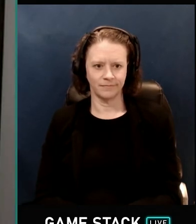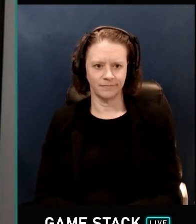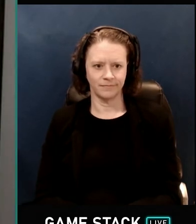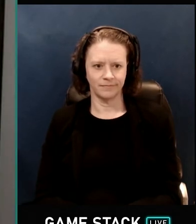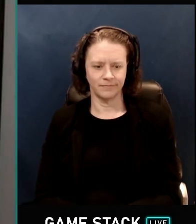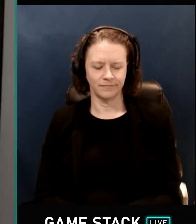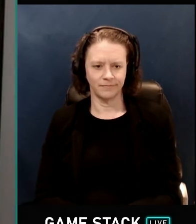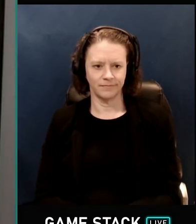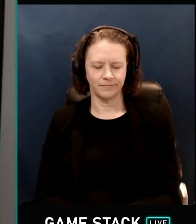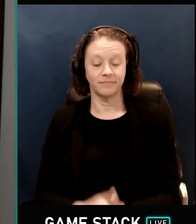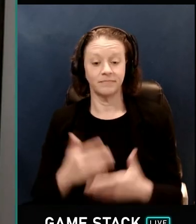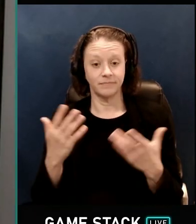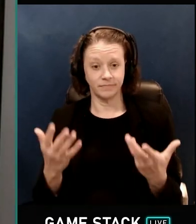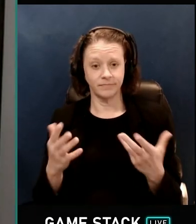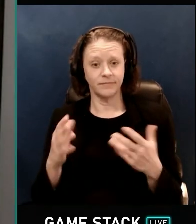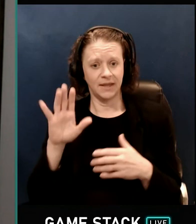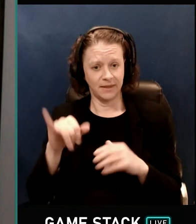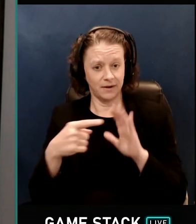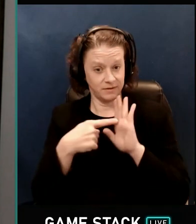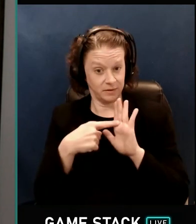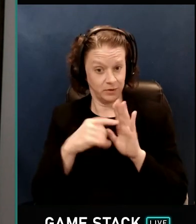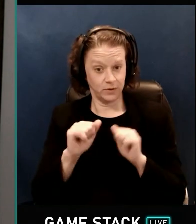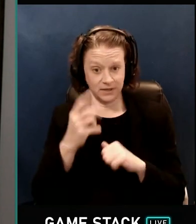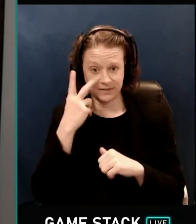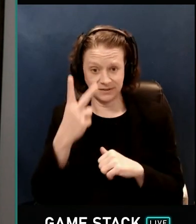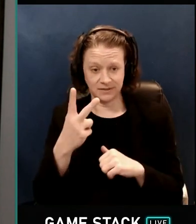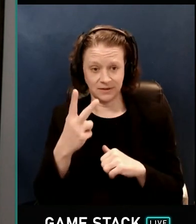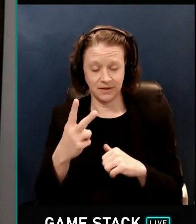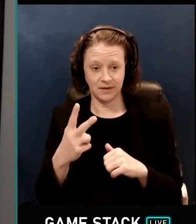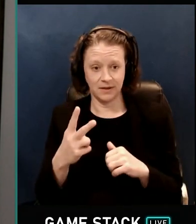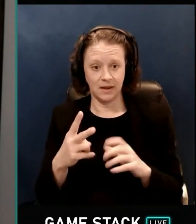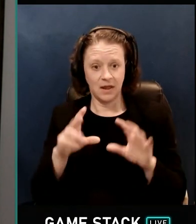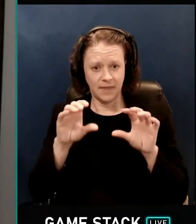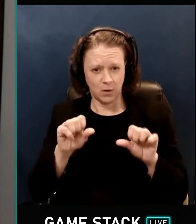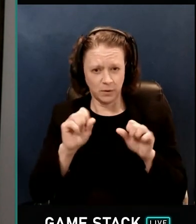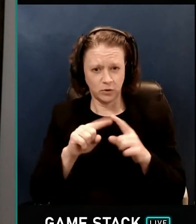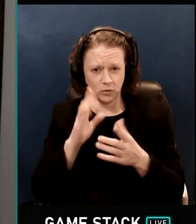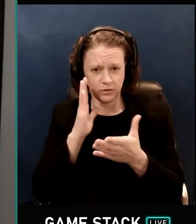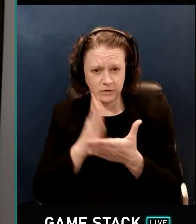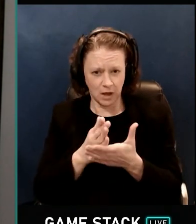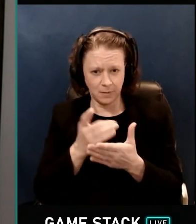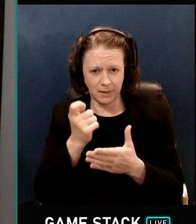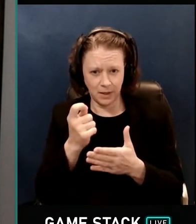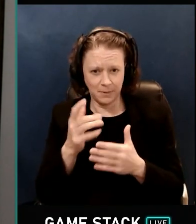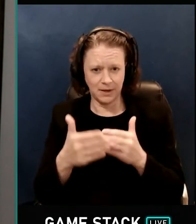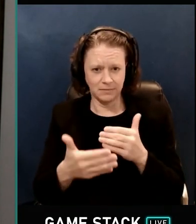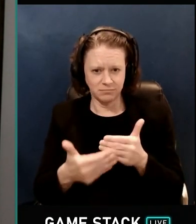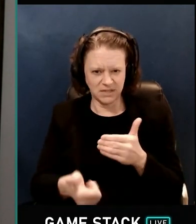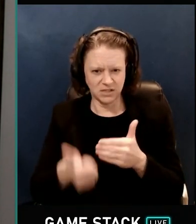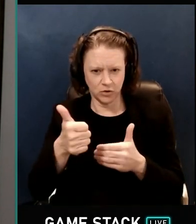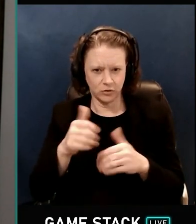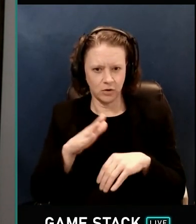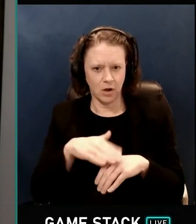So, there you could see the error was able to stop a little bit more easily on the ships.